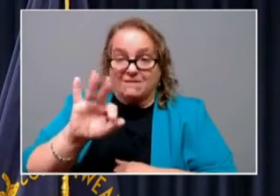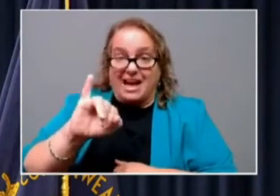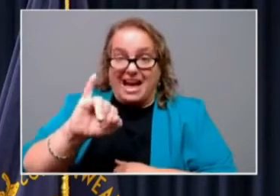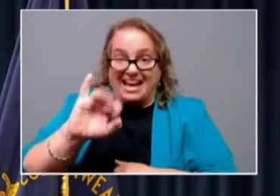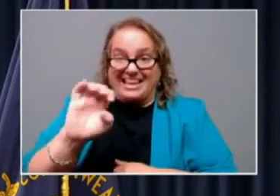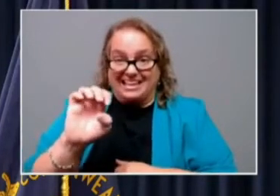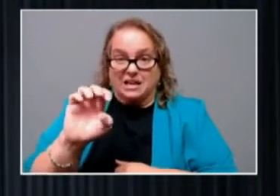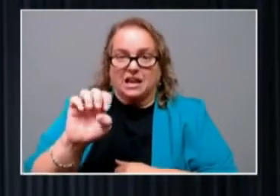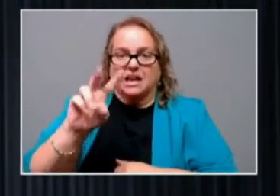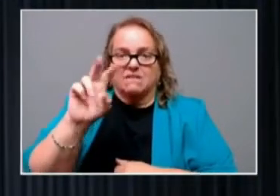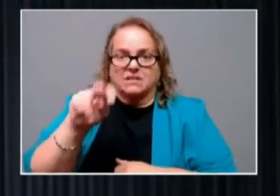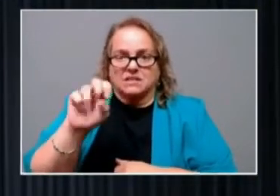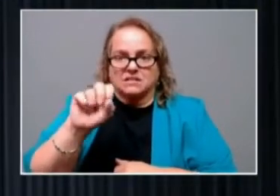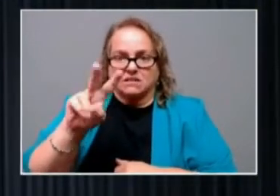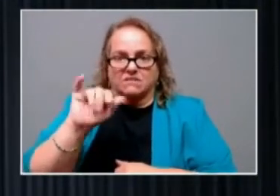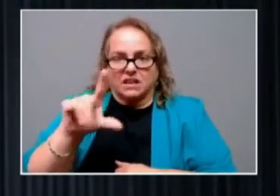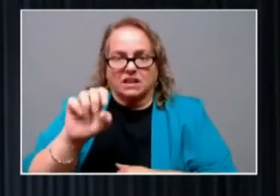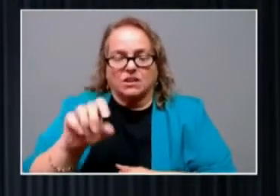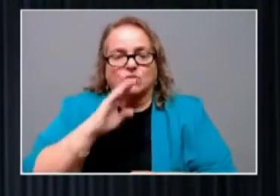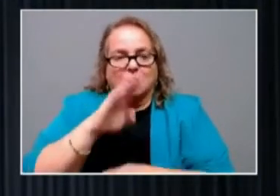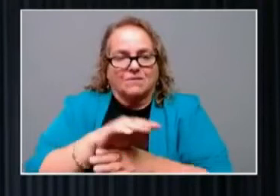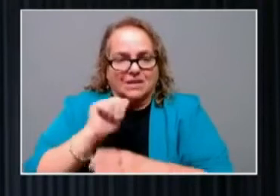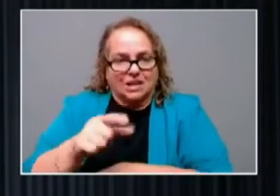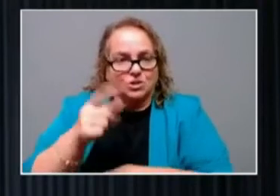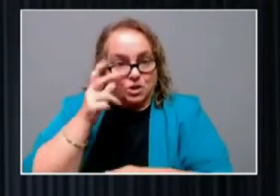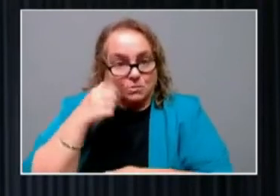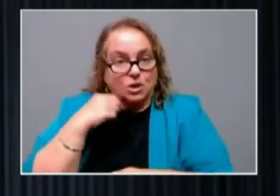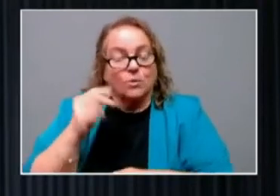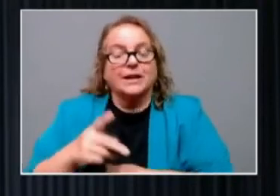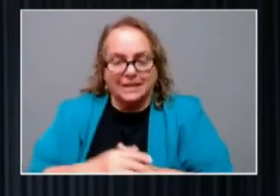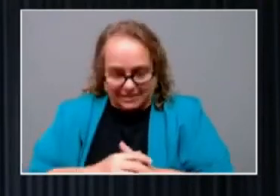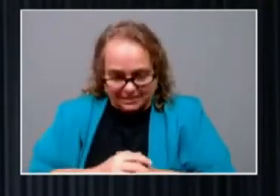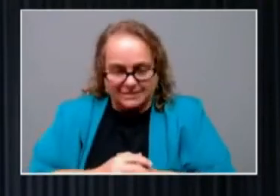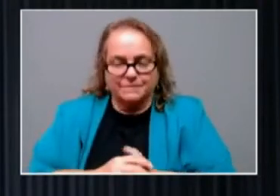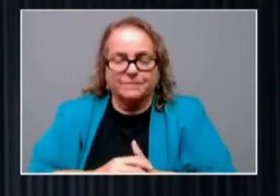Good afternoon Governor, Can you hear me? Okay? I can hear you. Perfect.